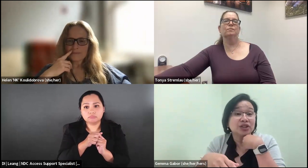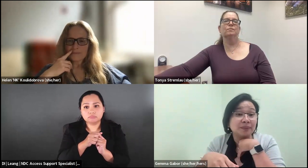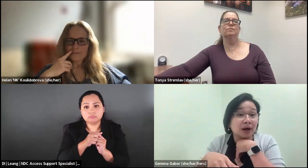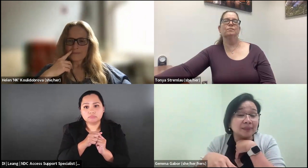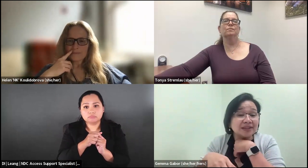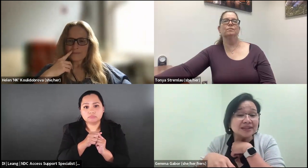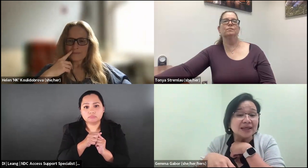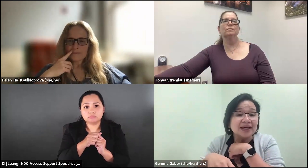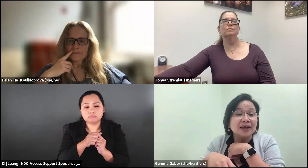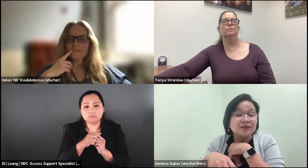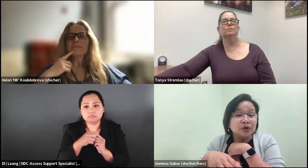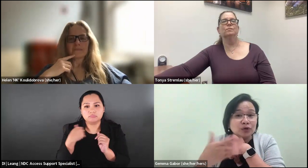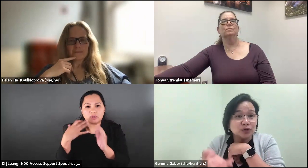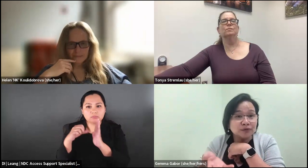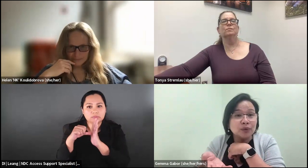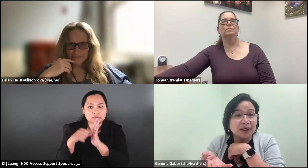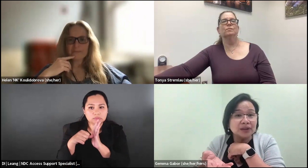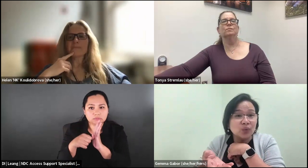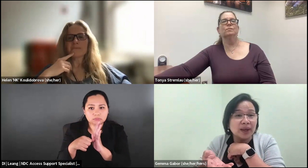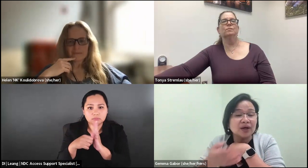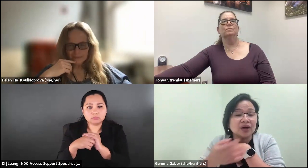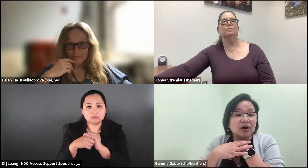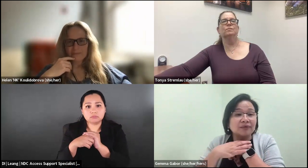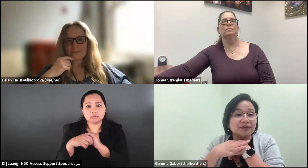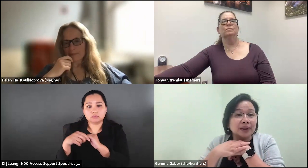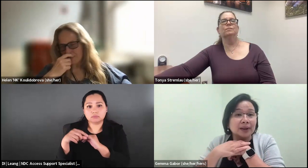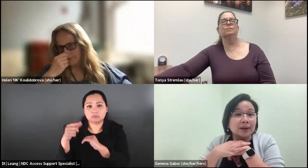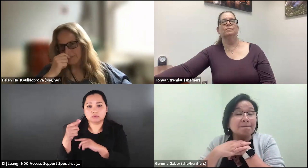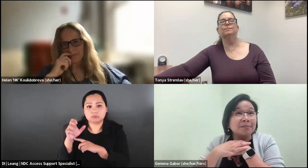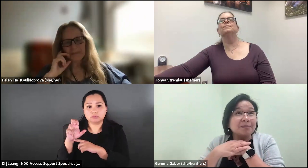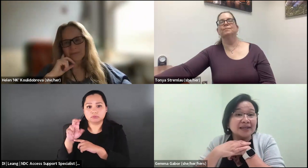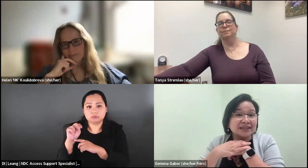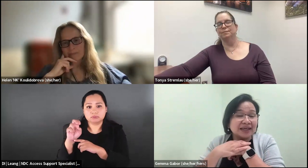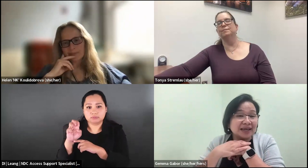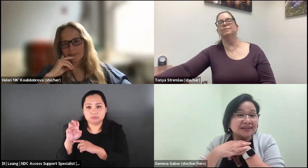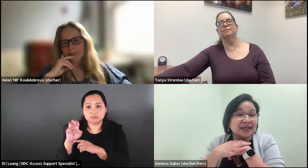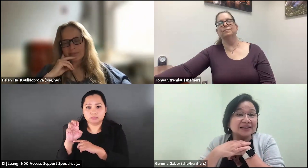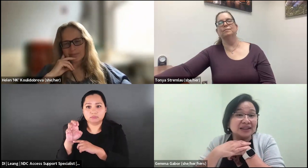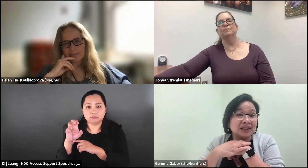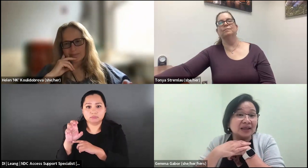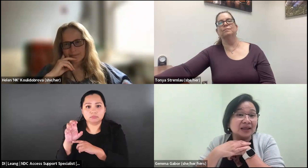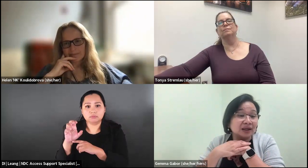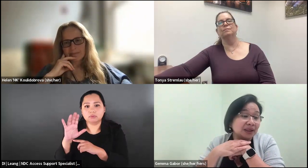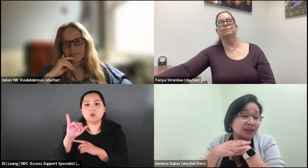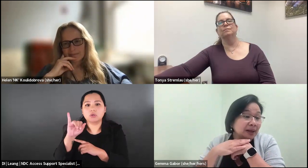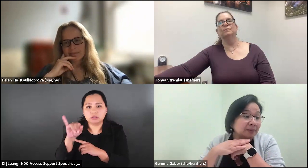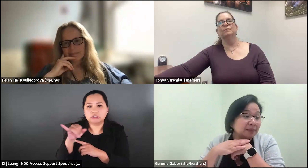by Jim Cummins. For those of you who are not aware of BICS and CALP,